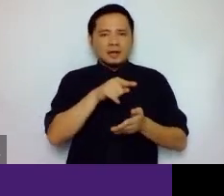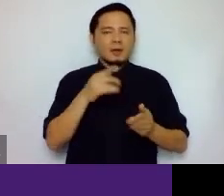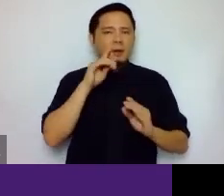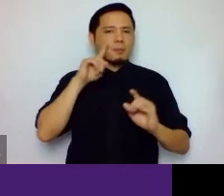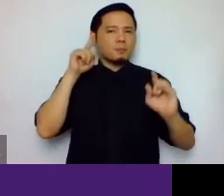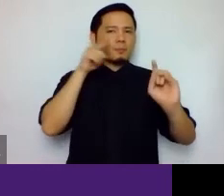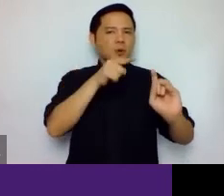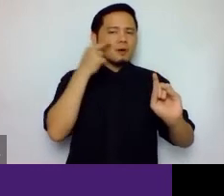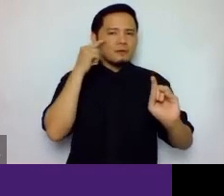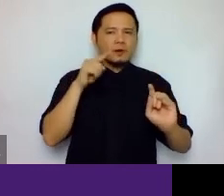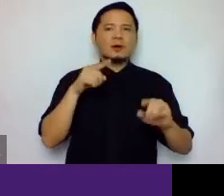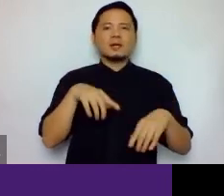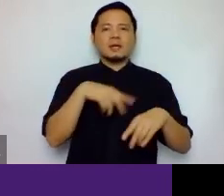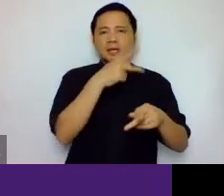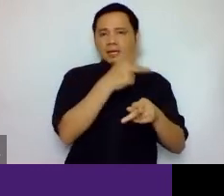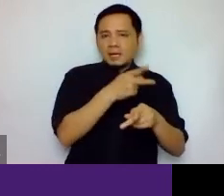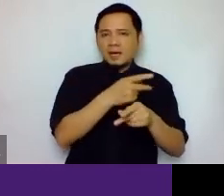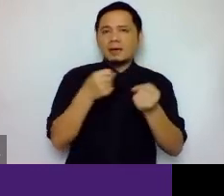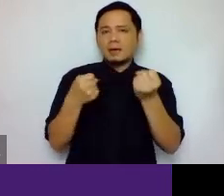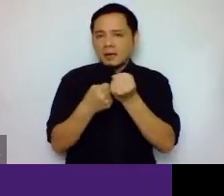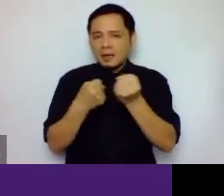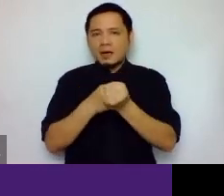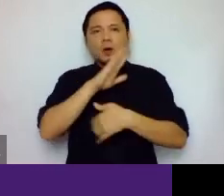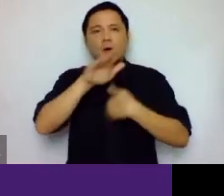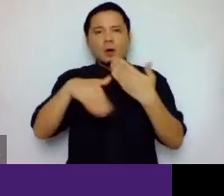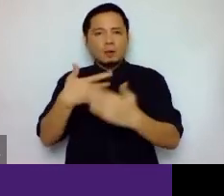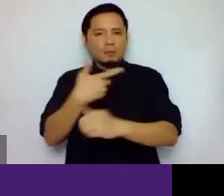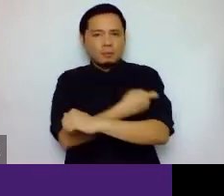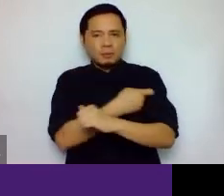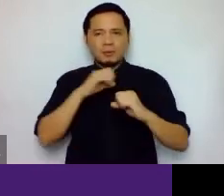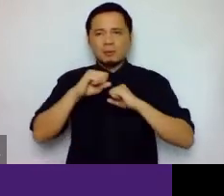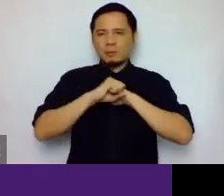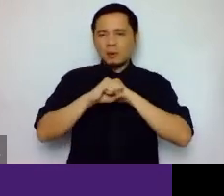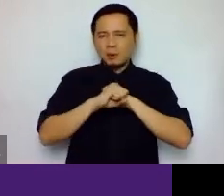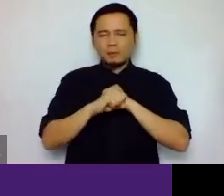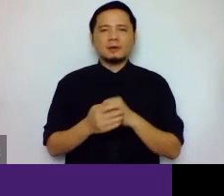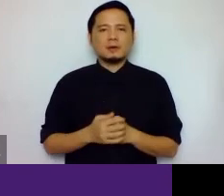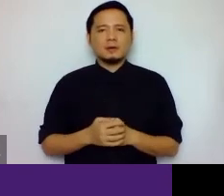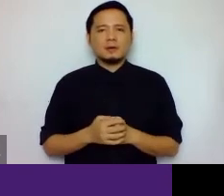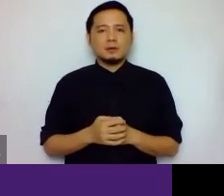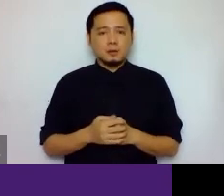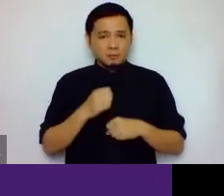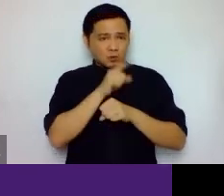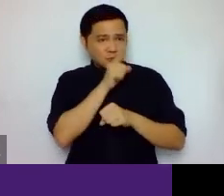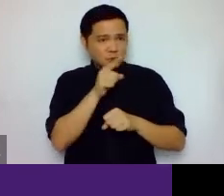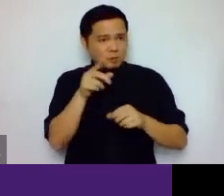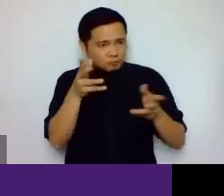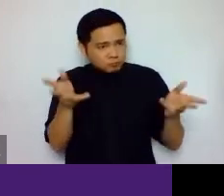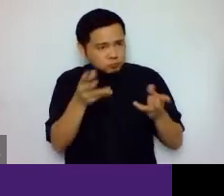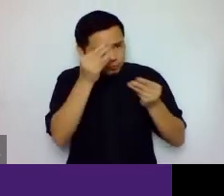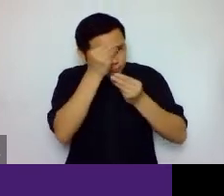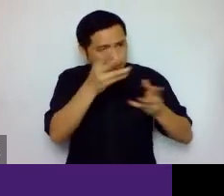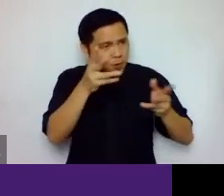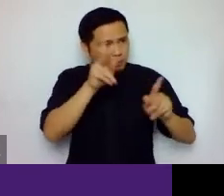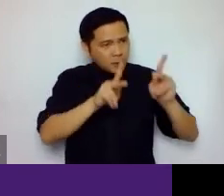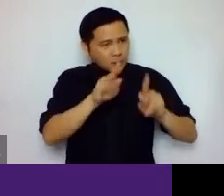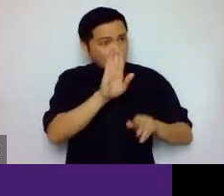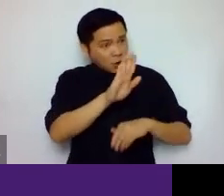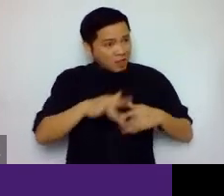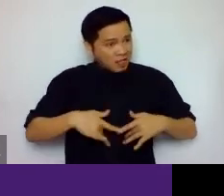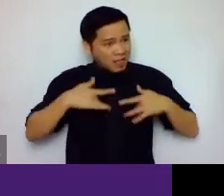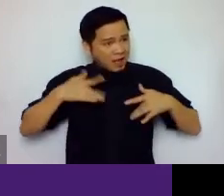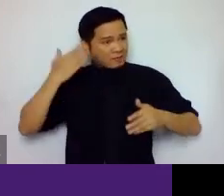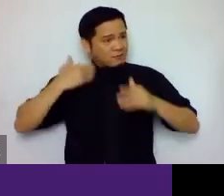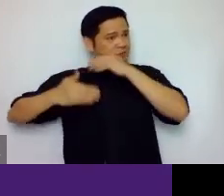It is reminding people that vaccines will allow them to go to their life or the new normal and what they miss slowly.